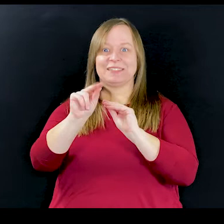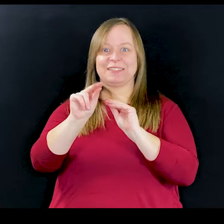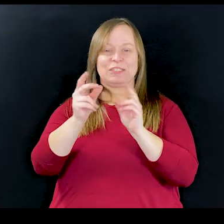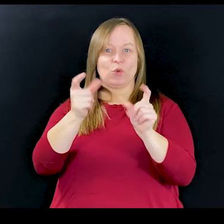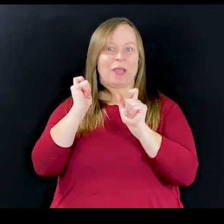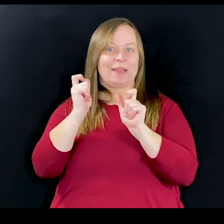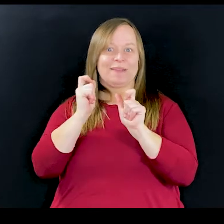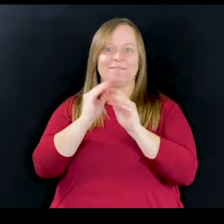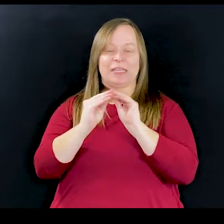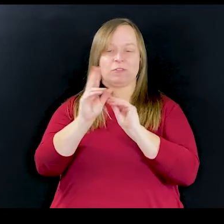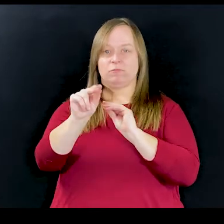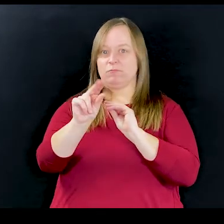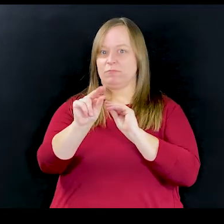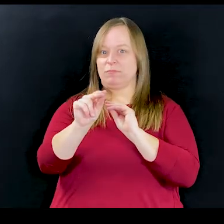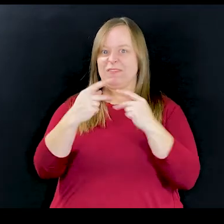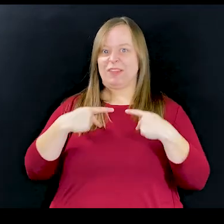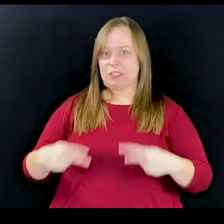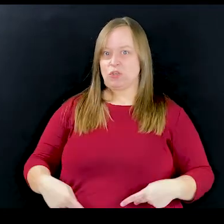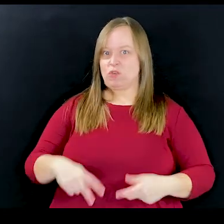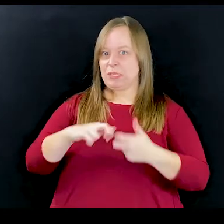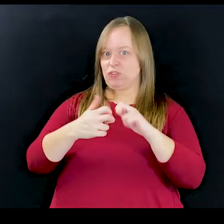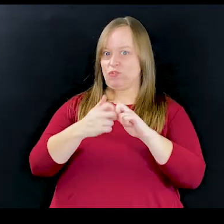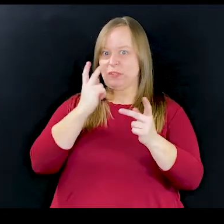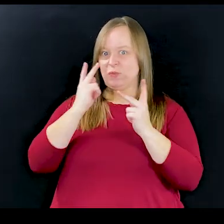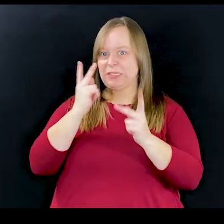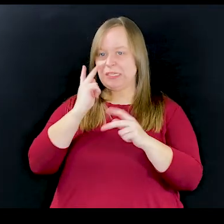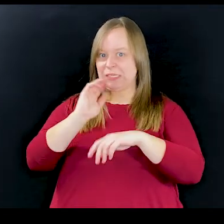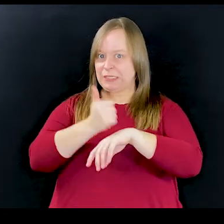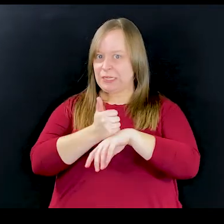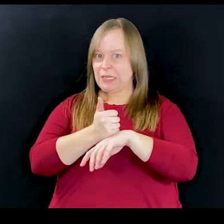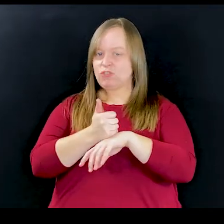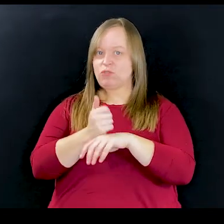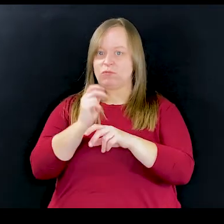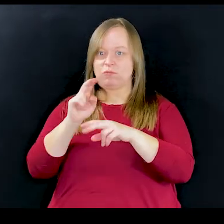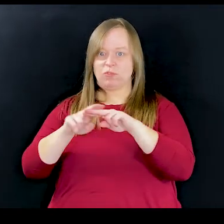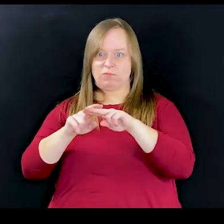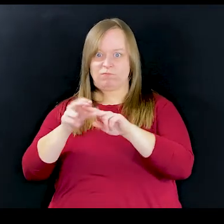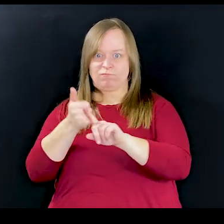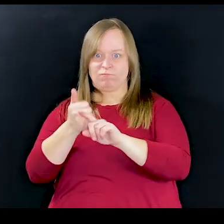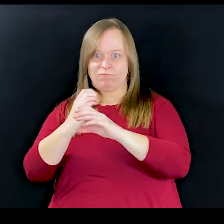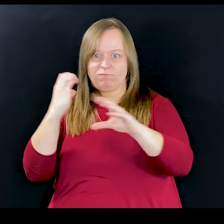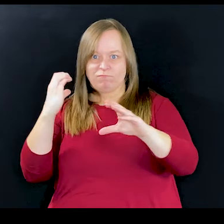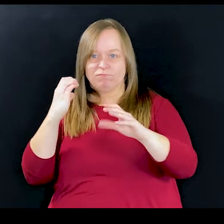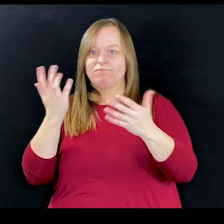or a quick fix to the physical issues at the train stations or the trains and access